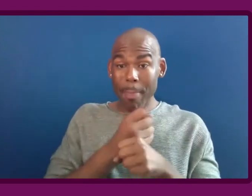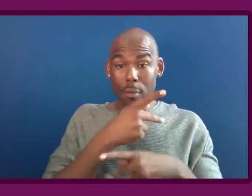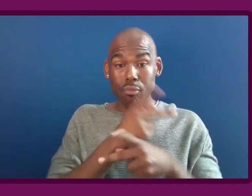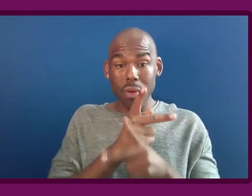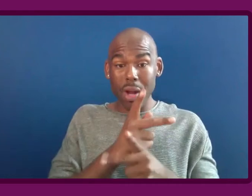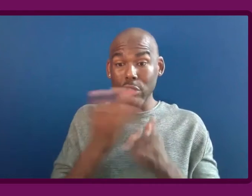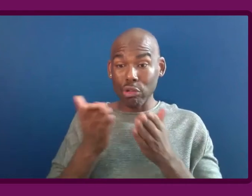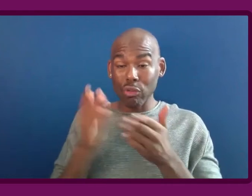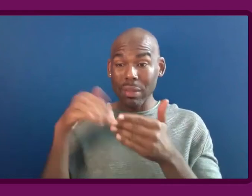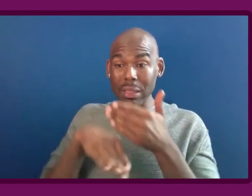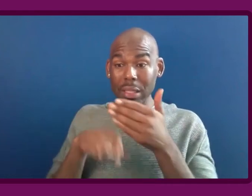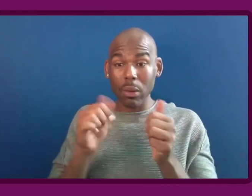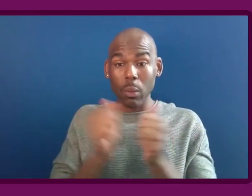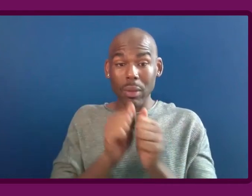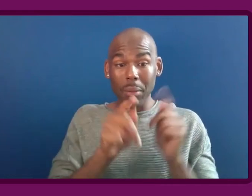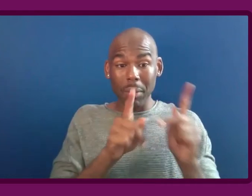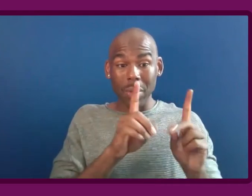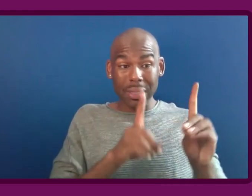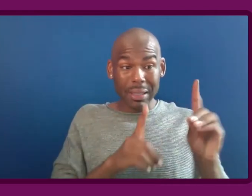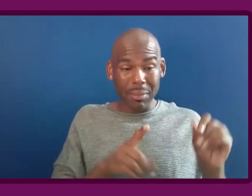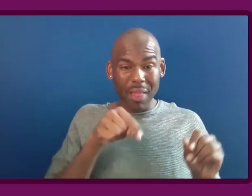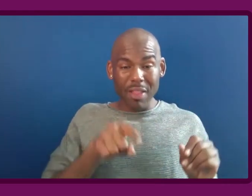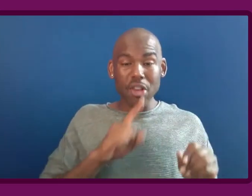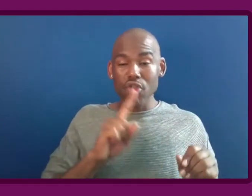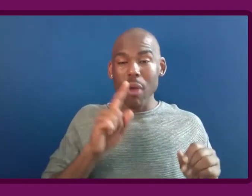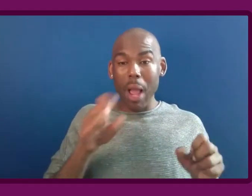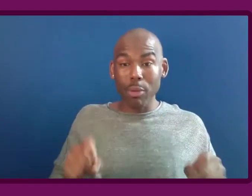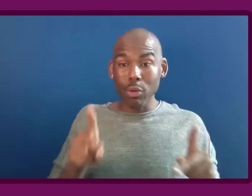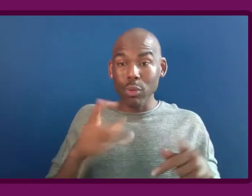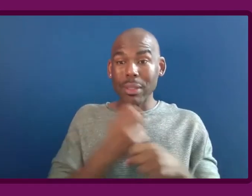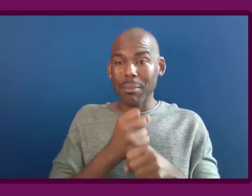products and services accessible to people with disabilities, here's your opportunity